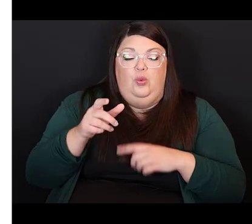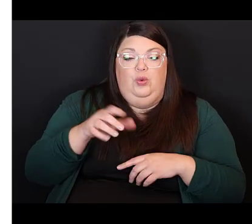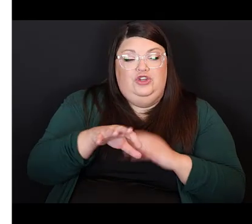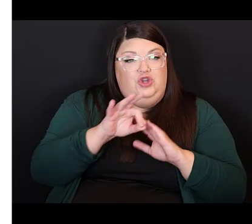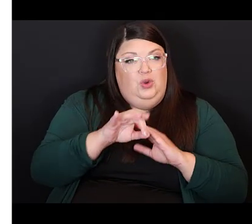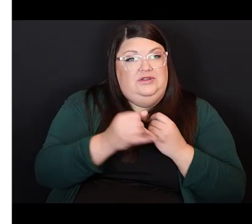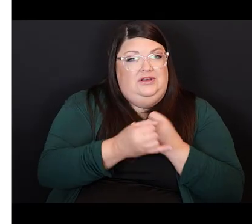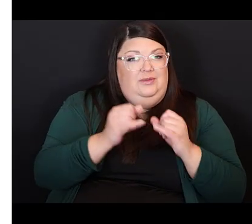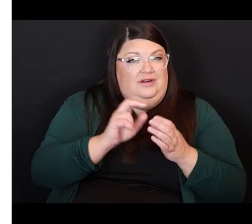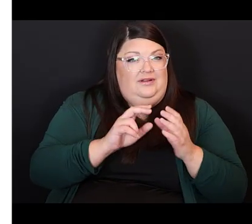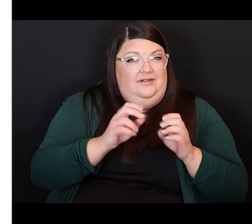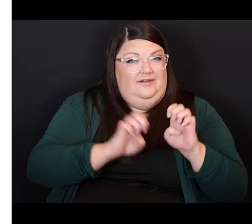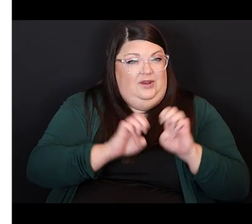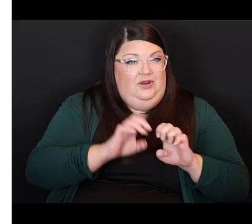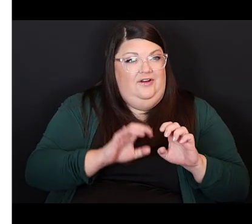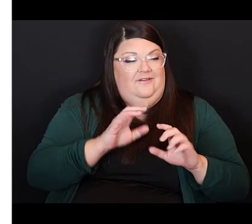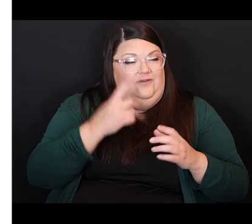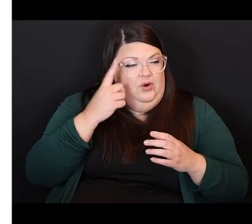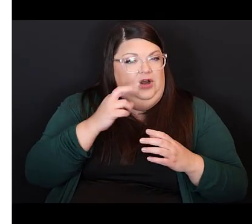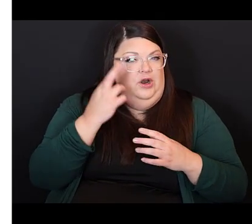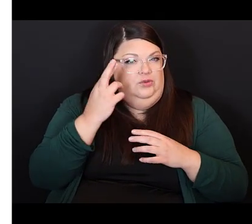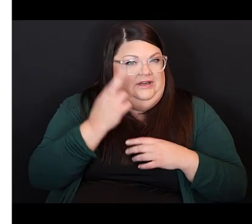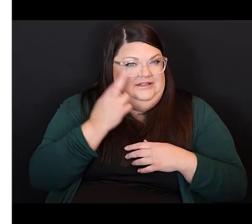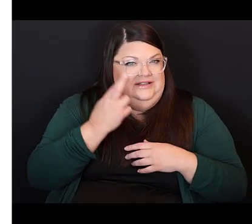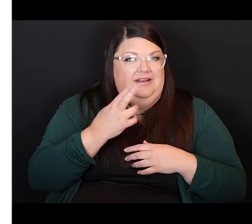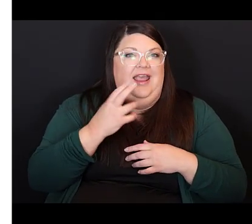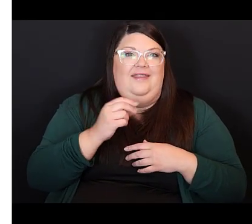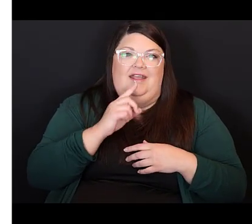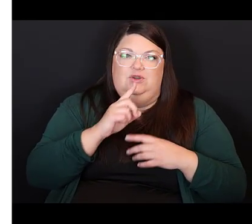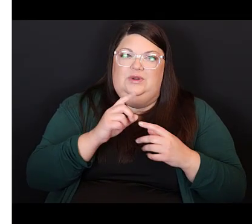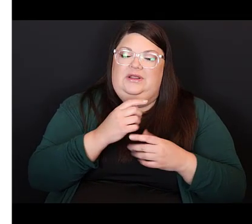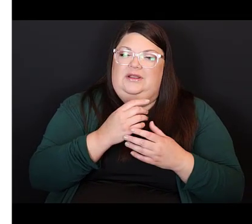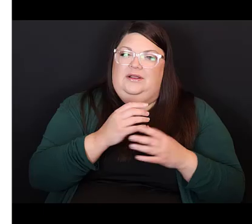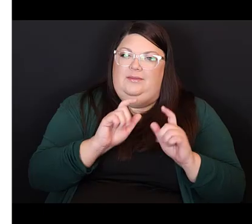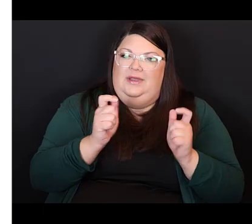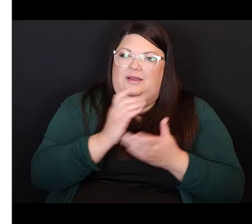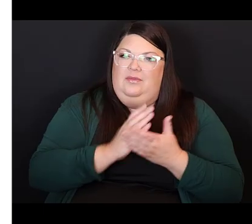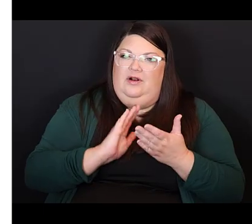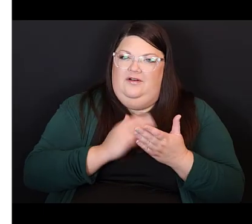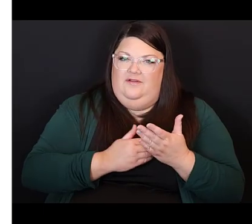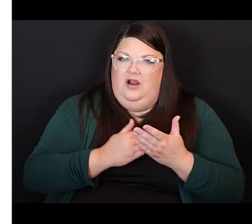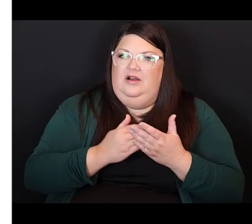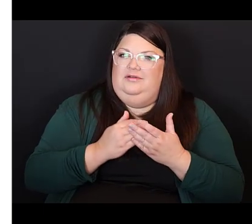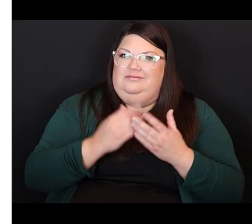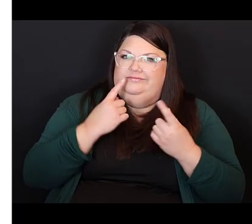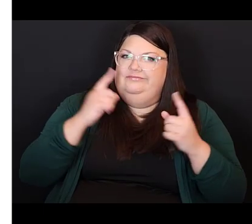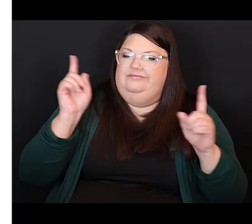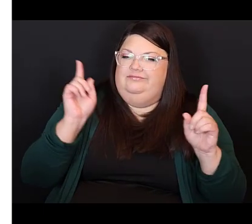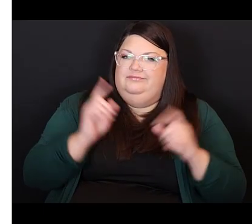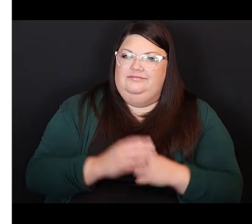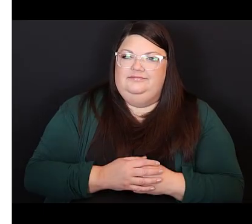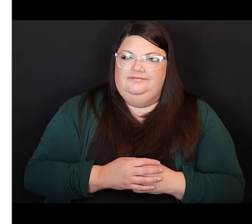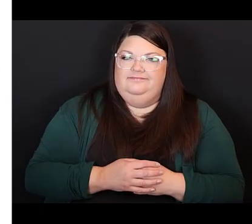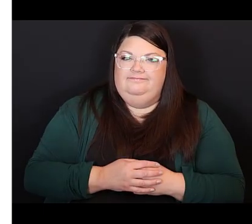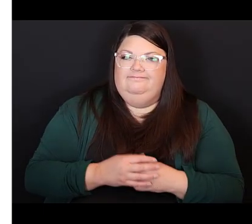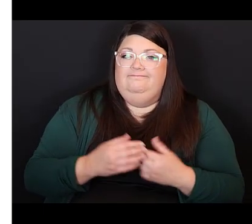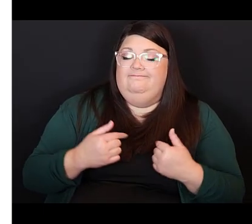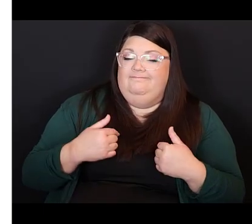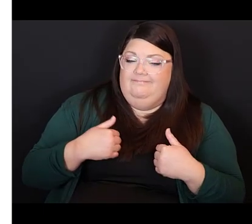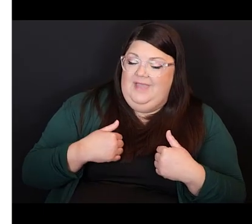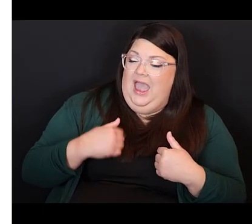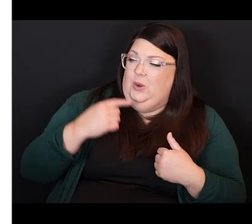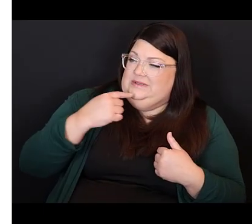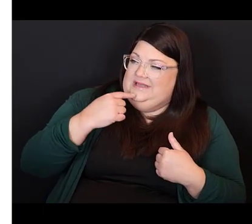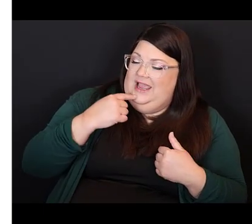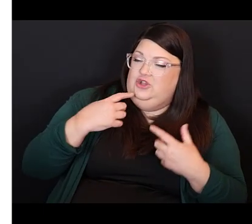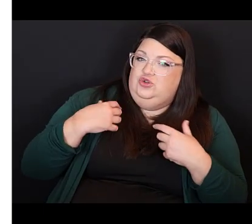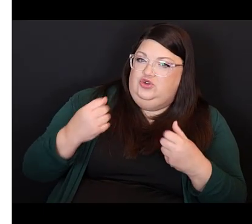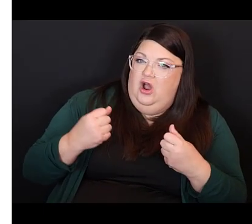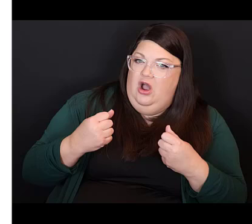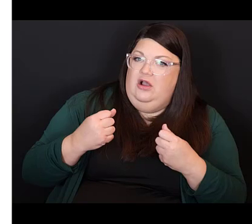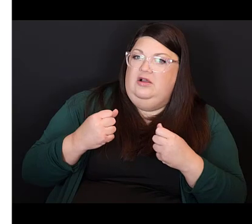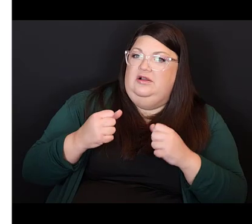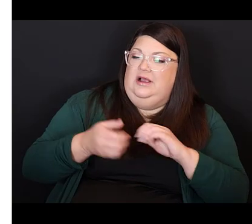among our teams has been key to our success. [Lucas] Strong collaboration ensures credible,